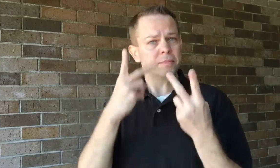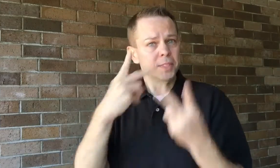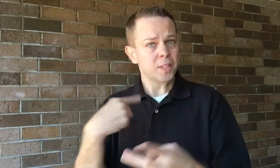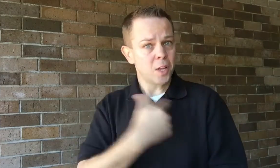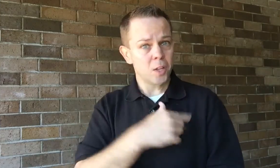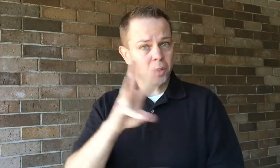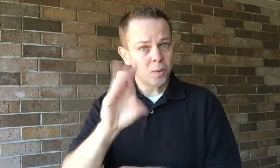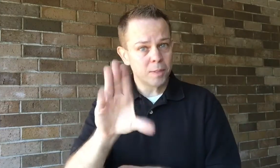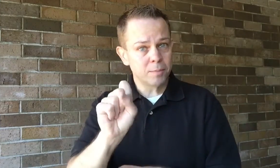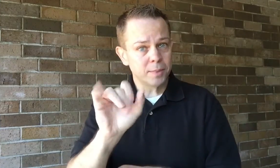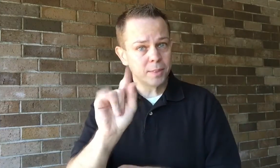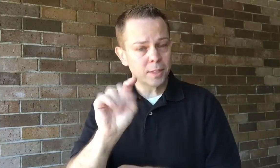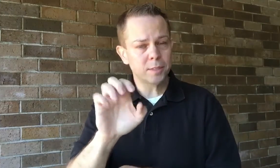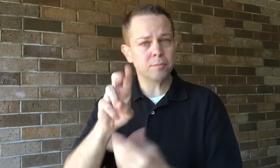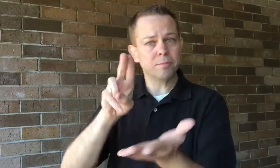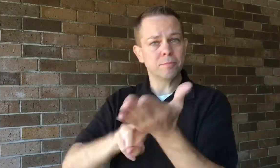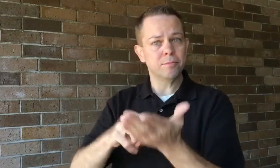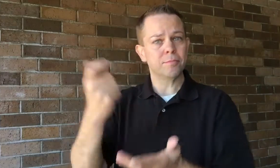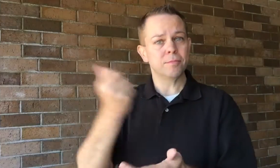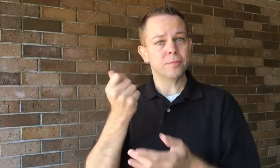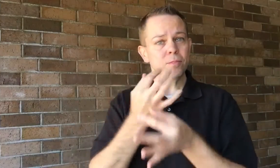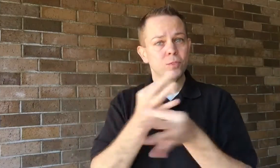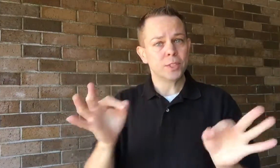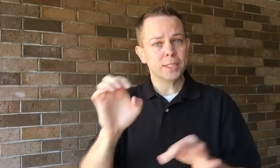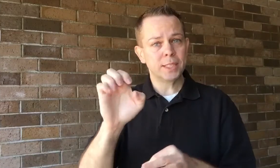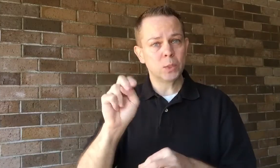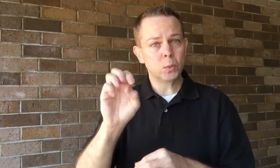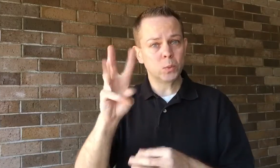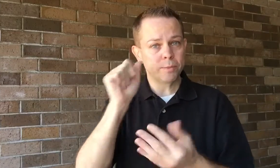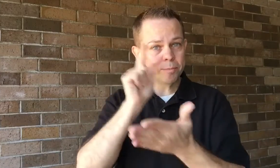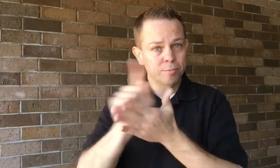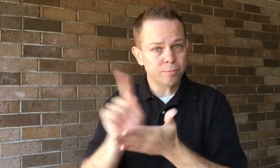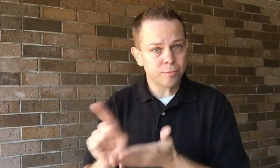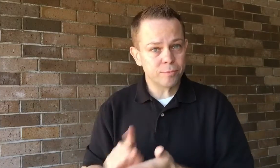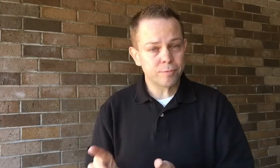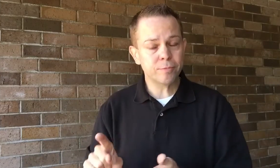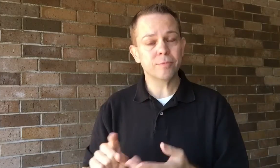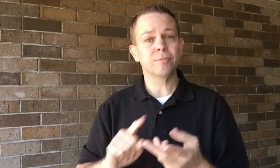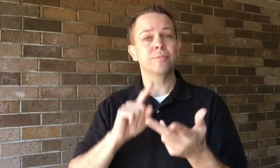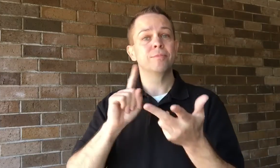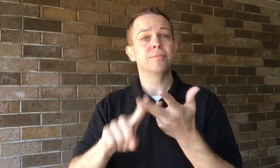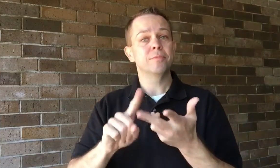Visit our website and subscribe to our weekly e-news.